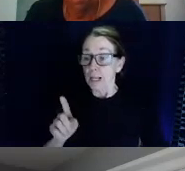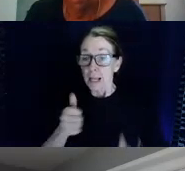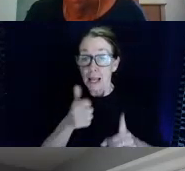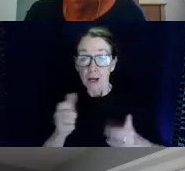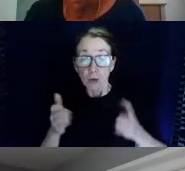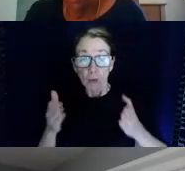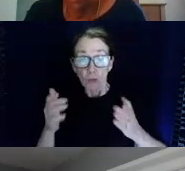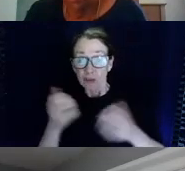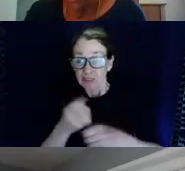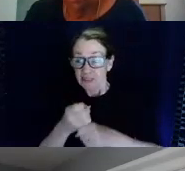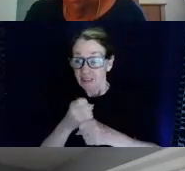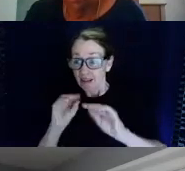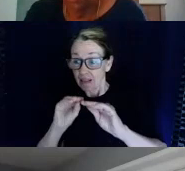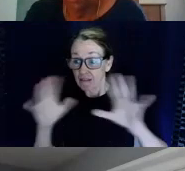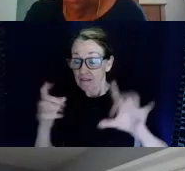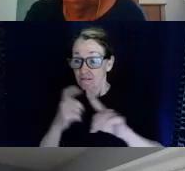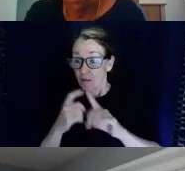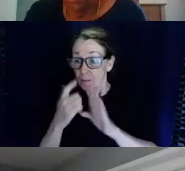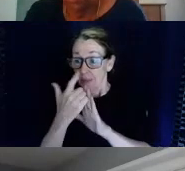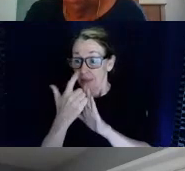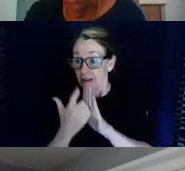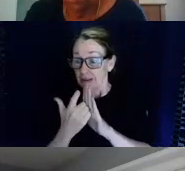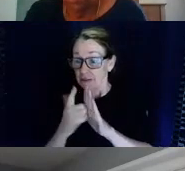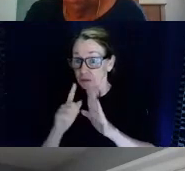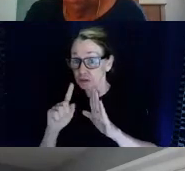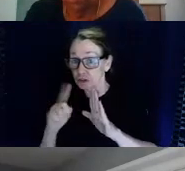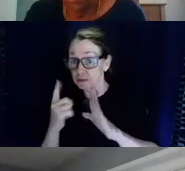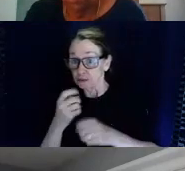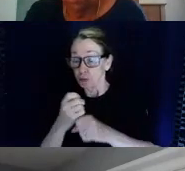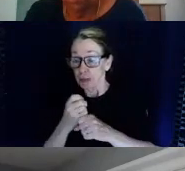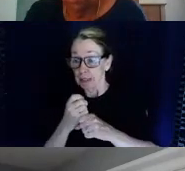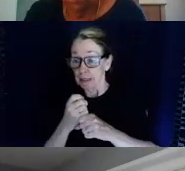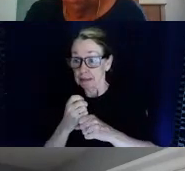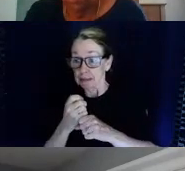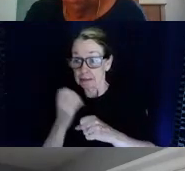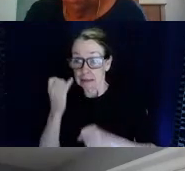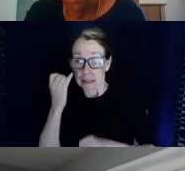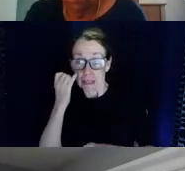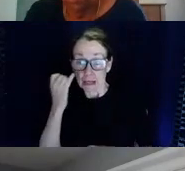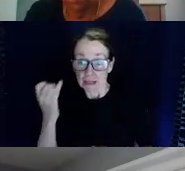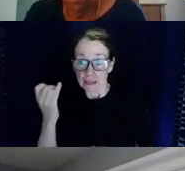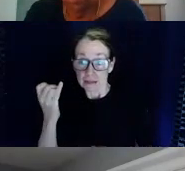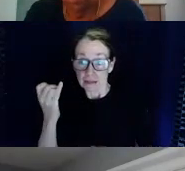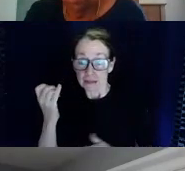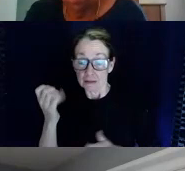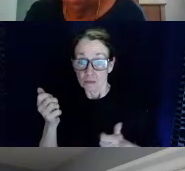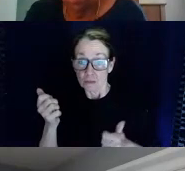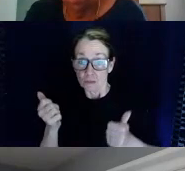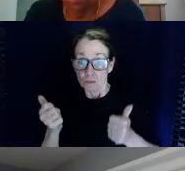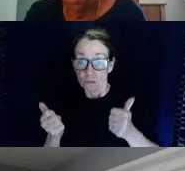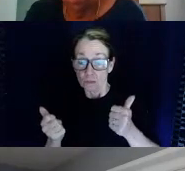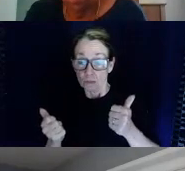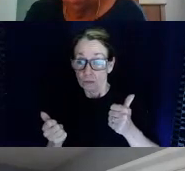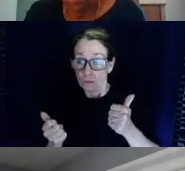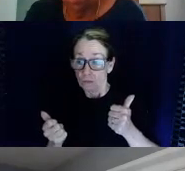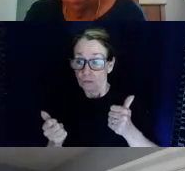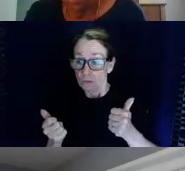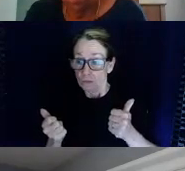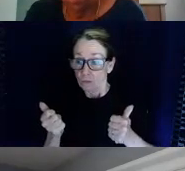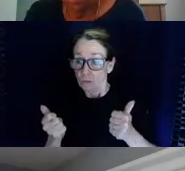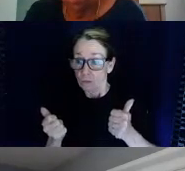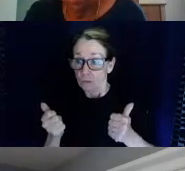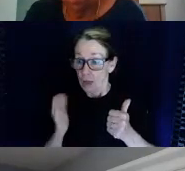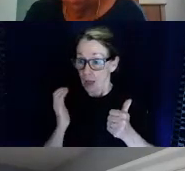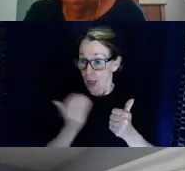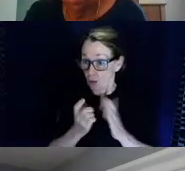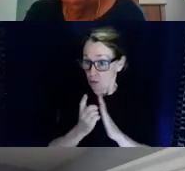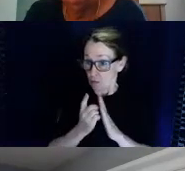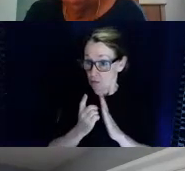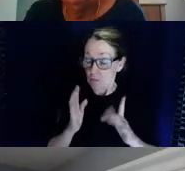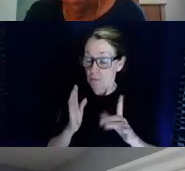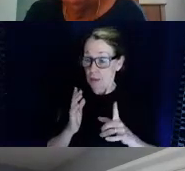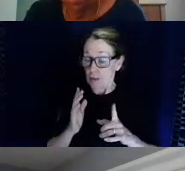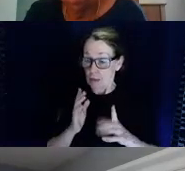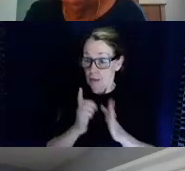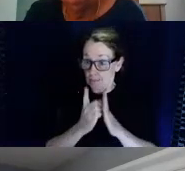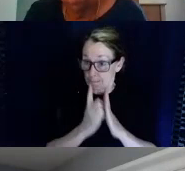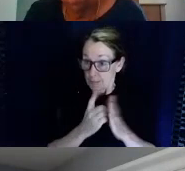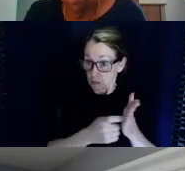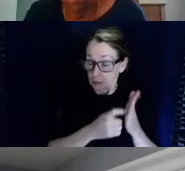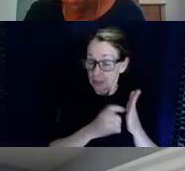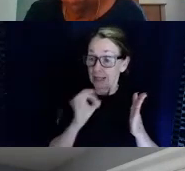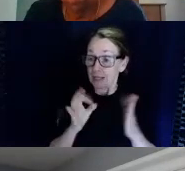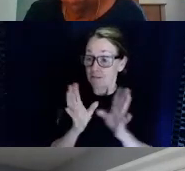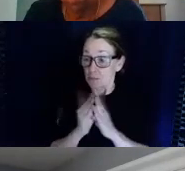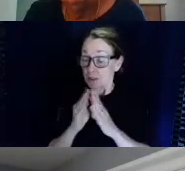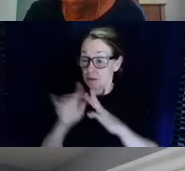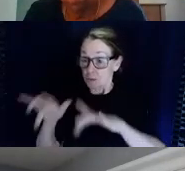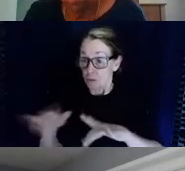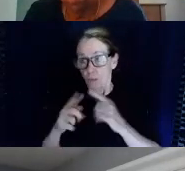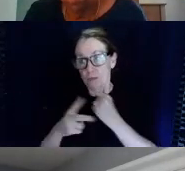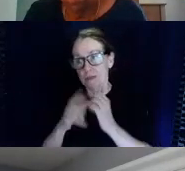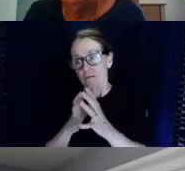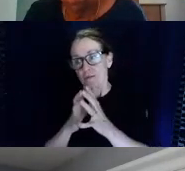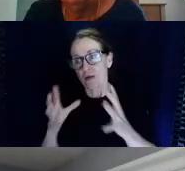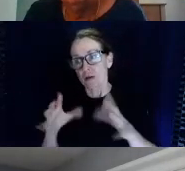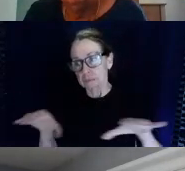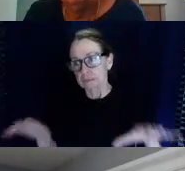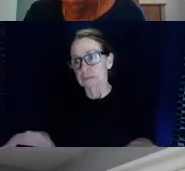ALL RIGHT.